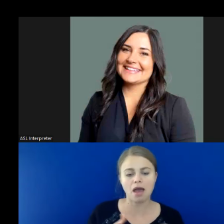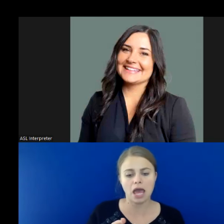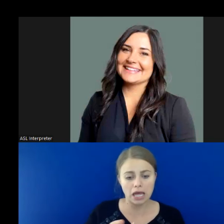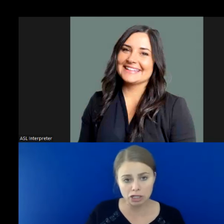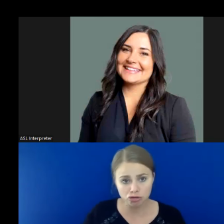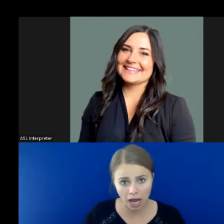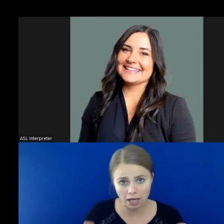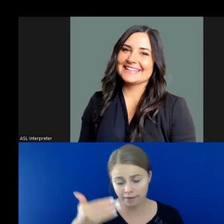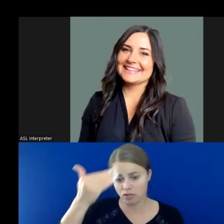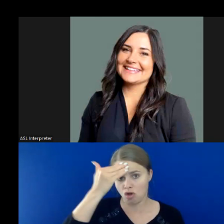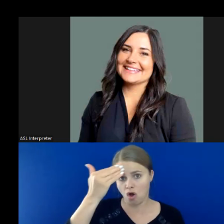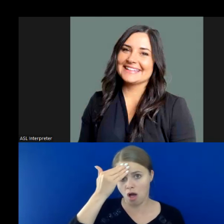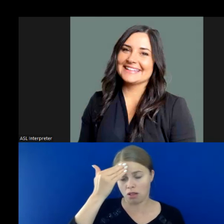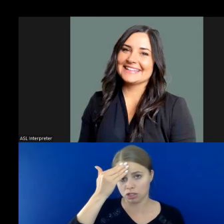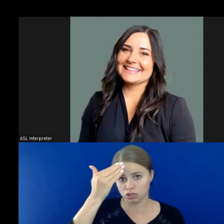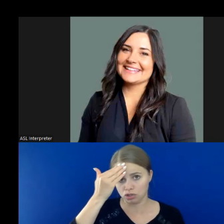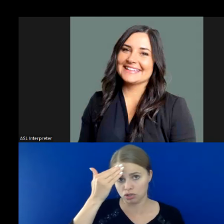We worked around it through the materials.